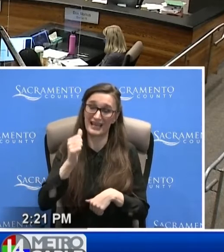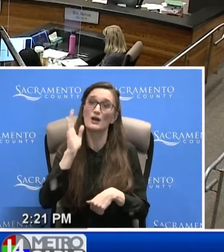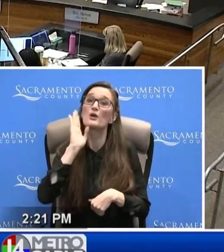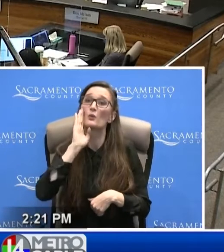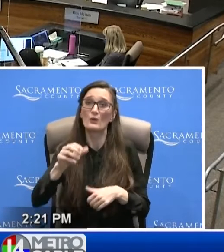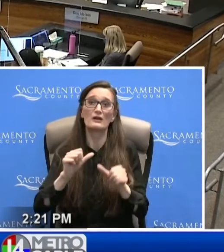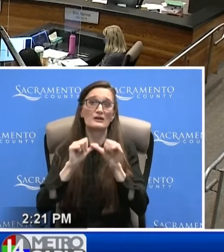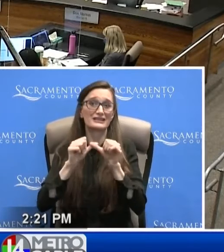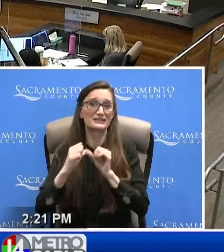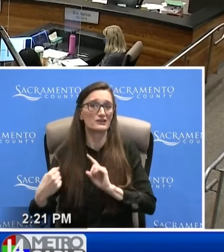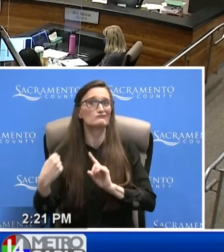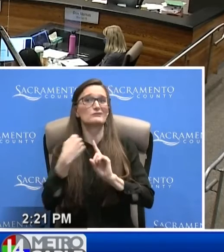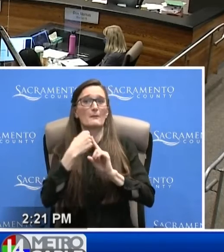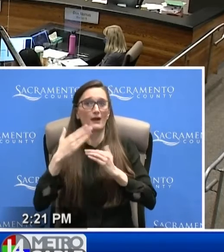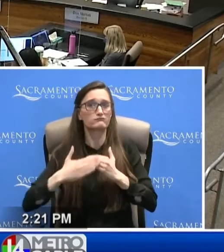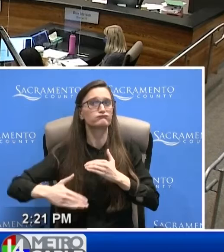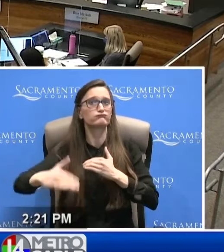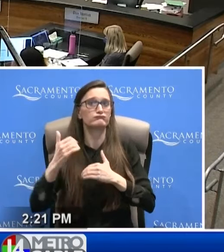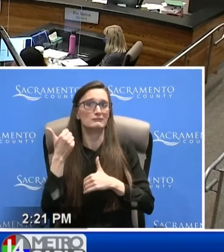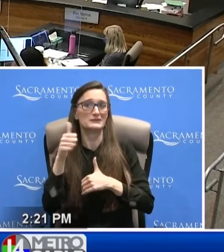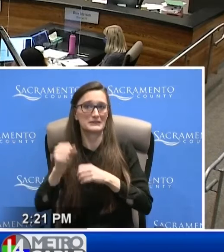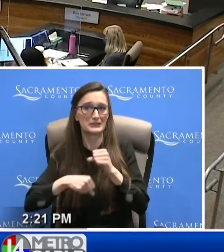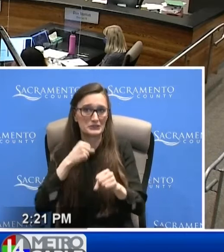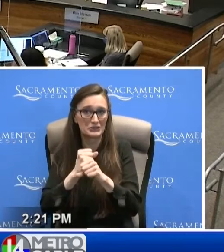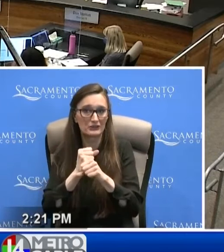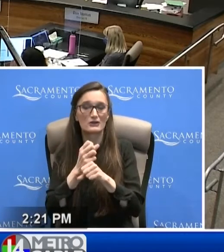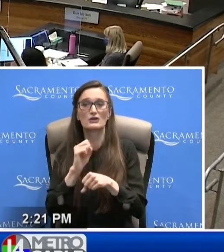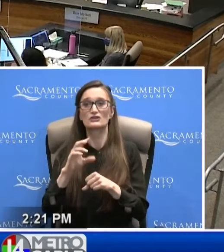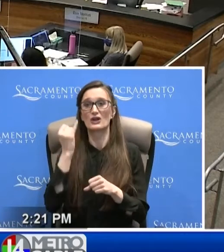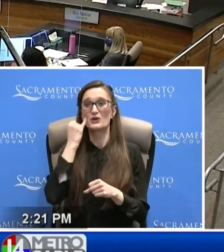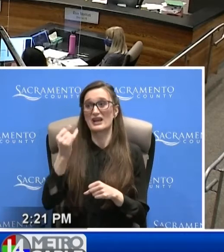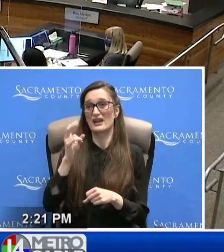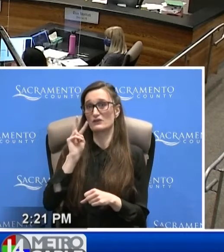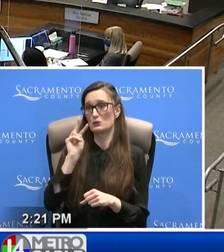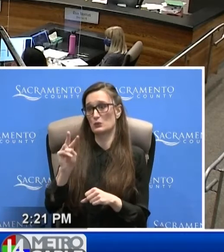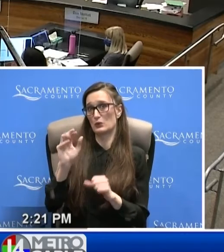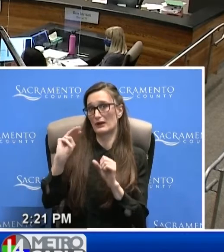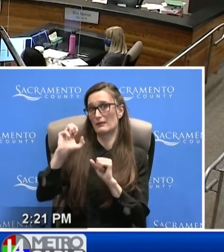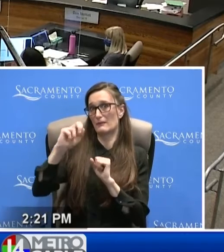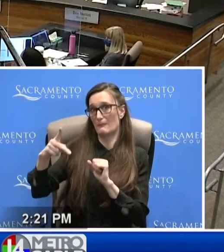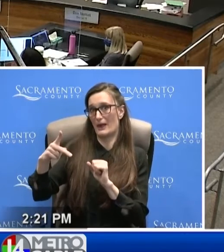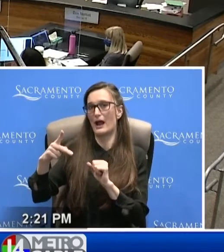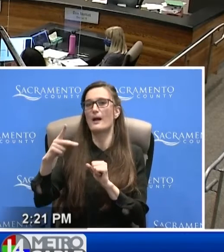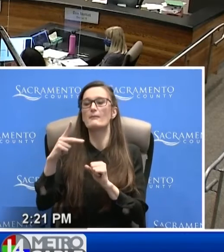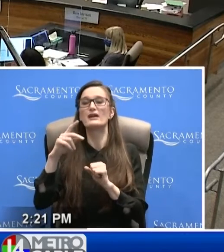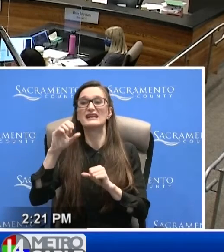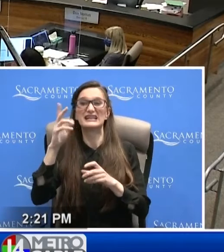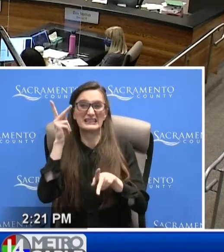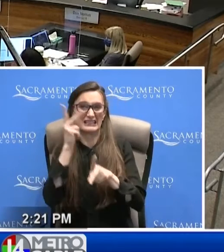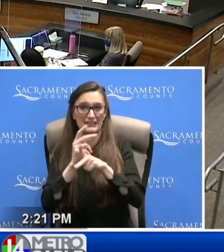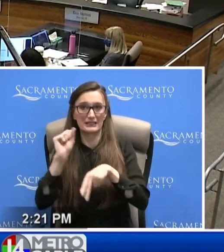So the way that the map is moved forward without keeping South Sacramento, the yard and Oak Grove together